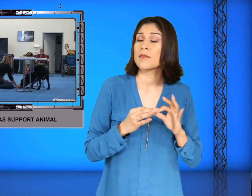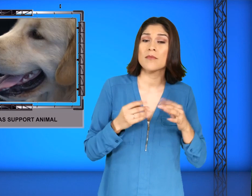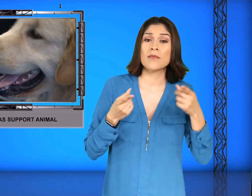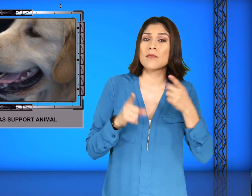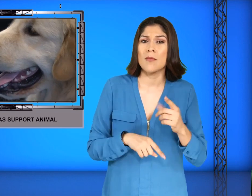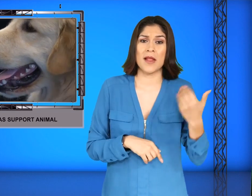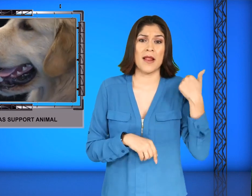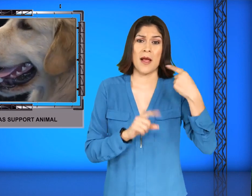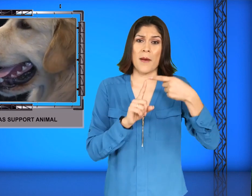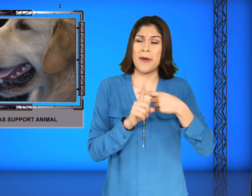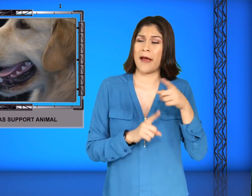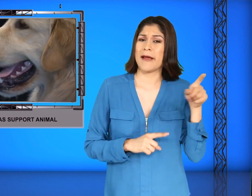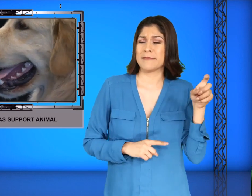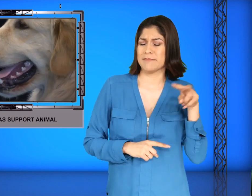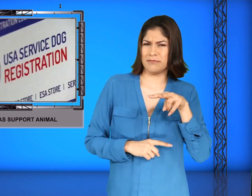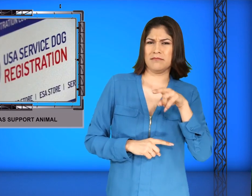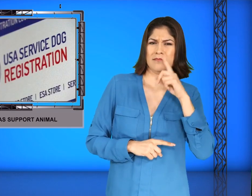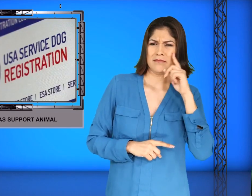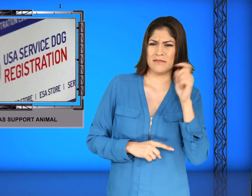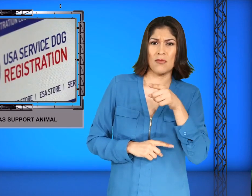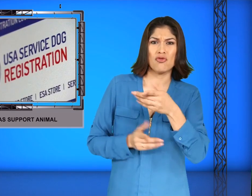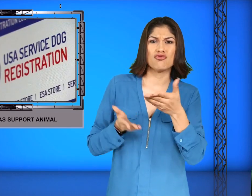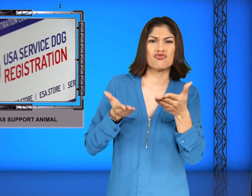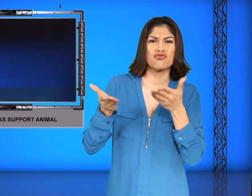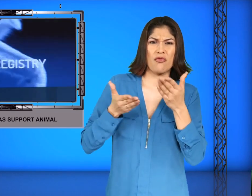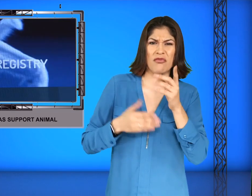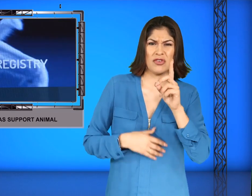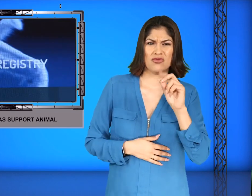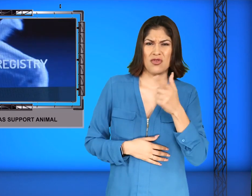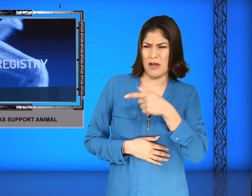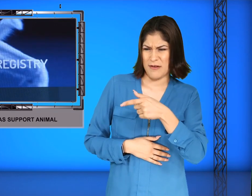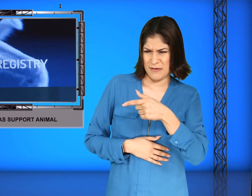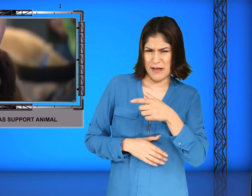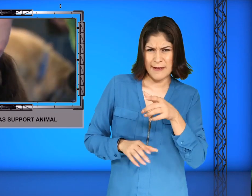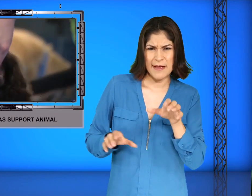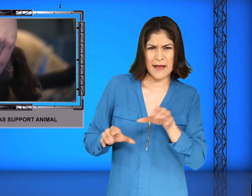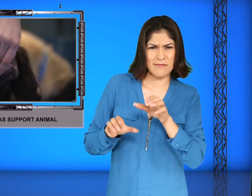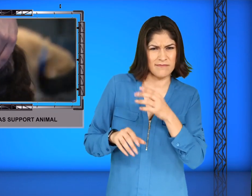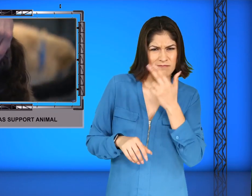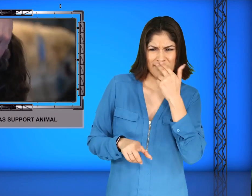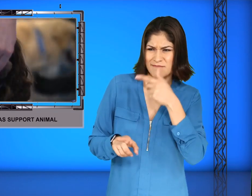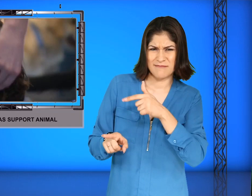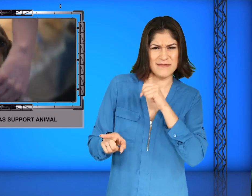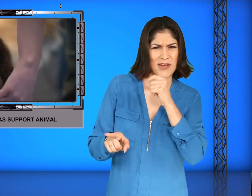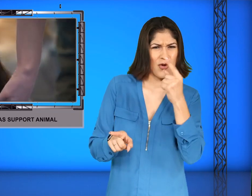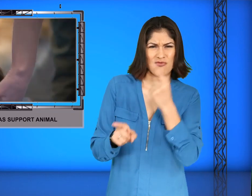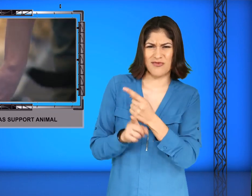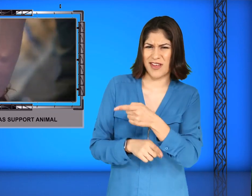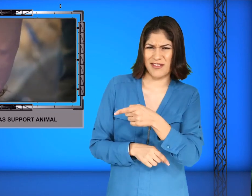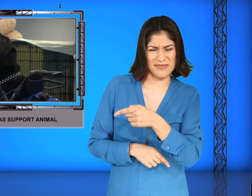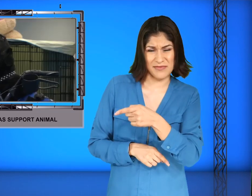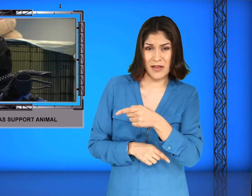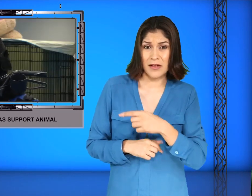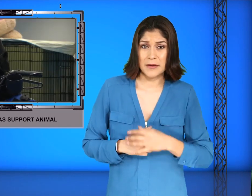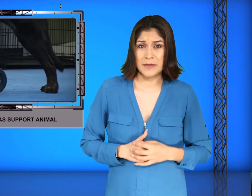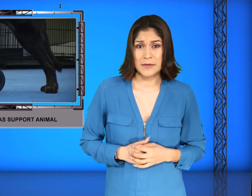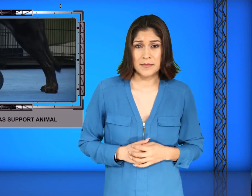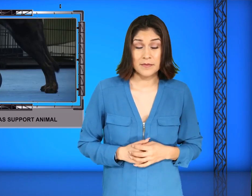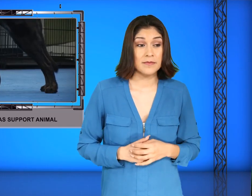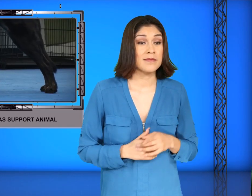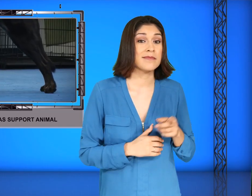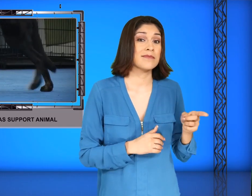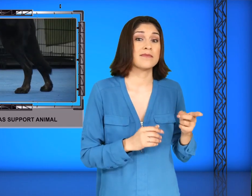Keller says last month he saw a service dog that he thought wasn't acting right.